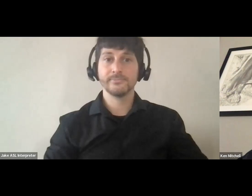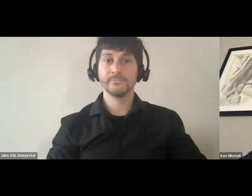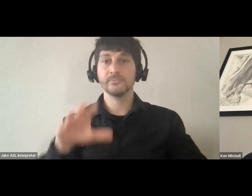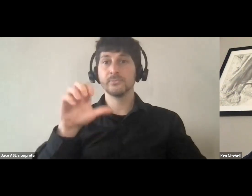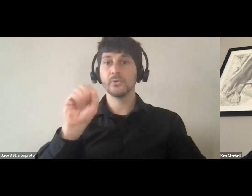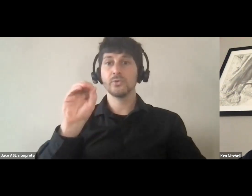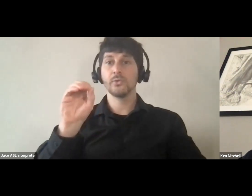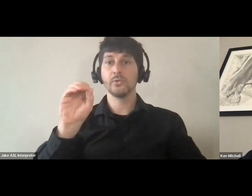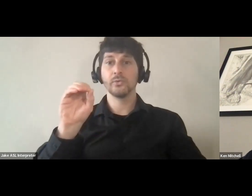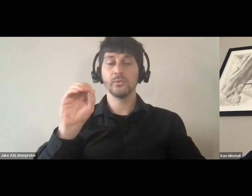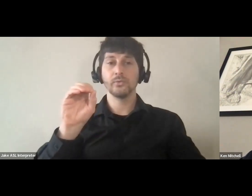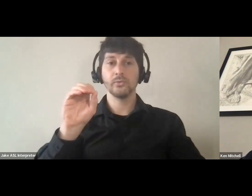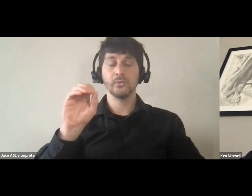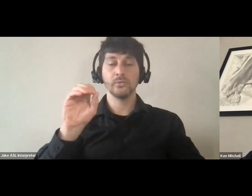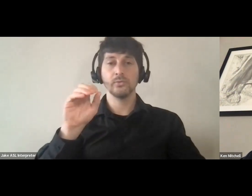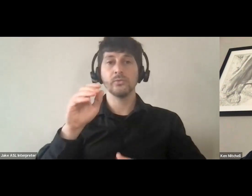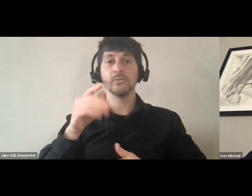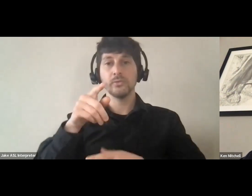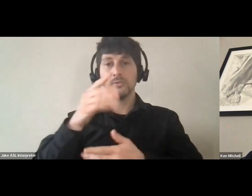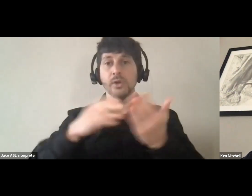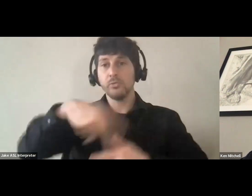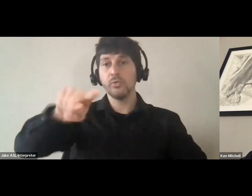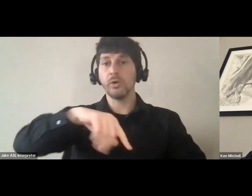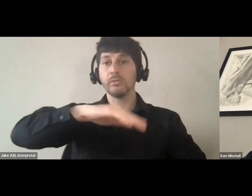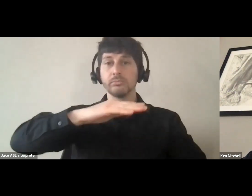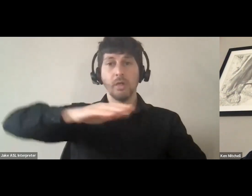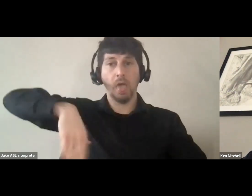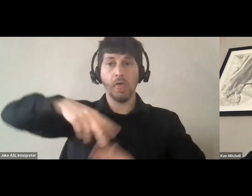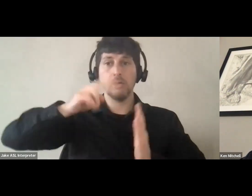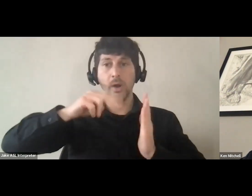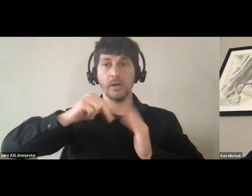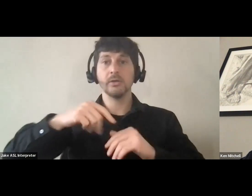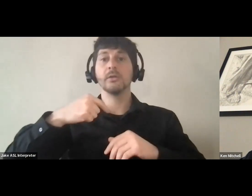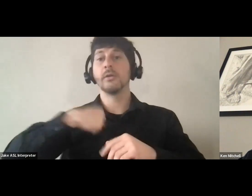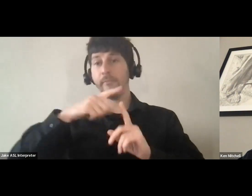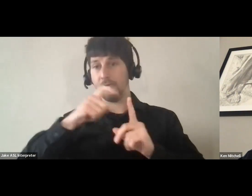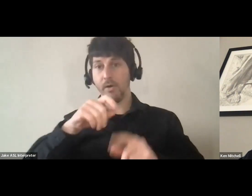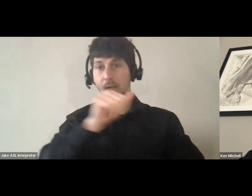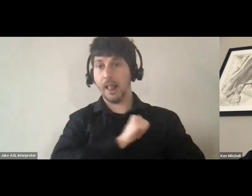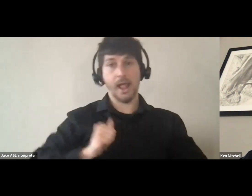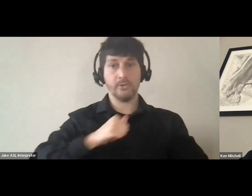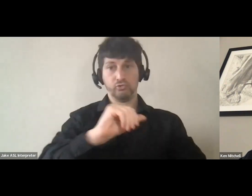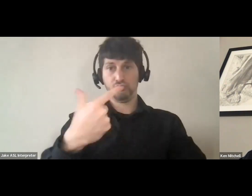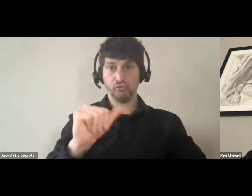This is Ken.